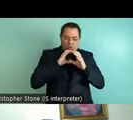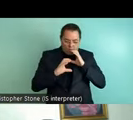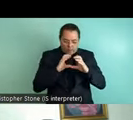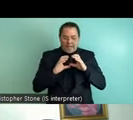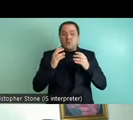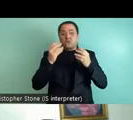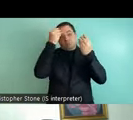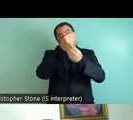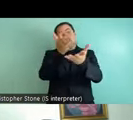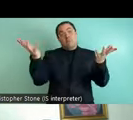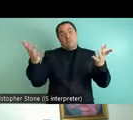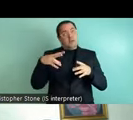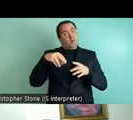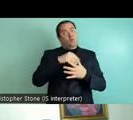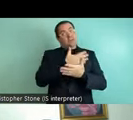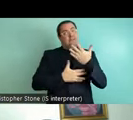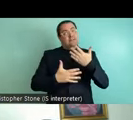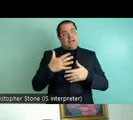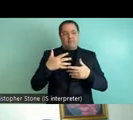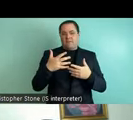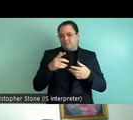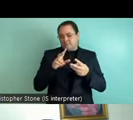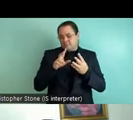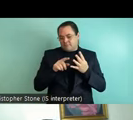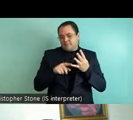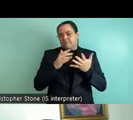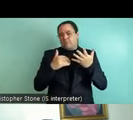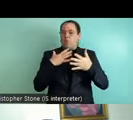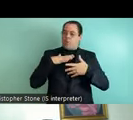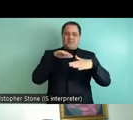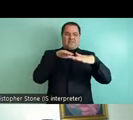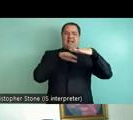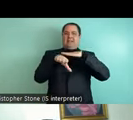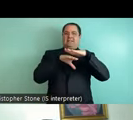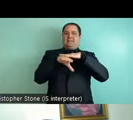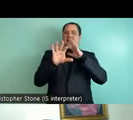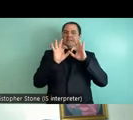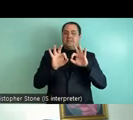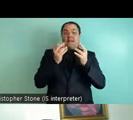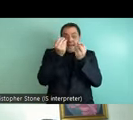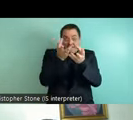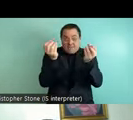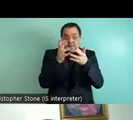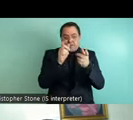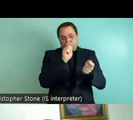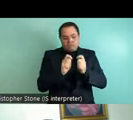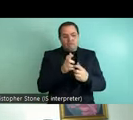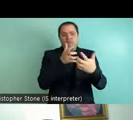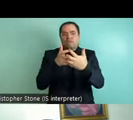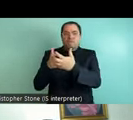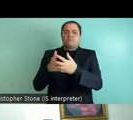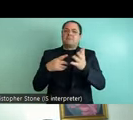11:54:46 policies and practices, accessible information and communication technology accountability